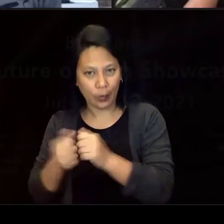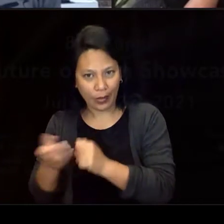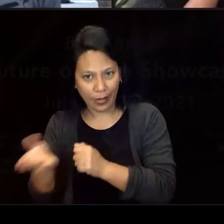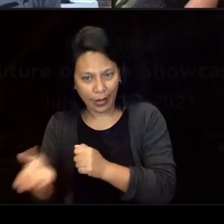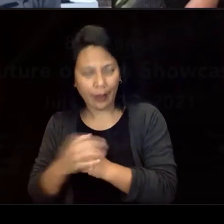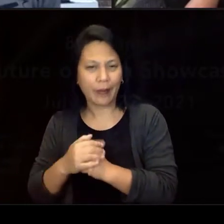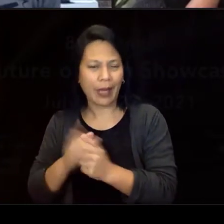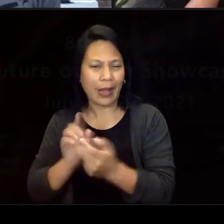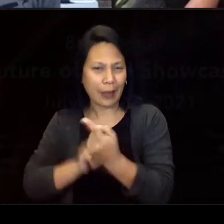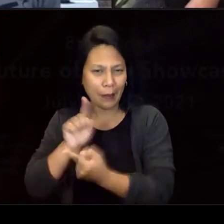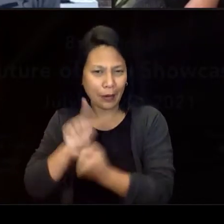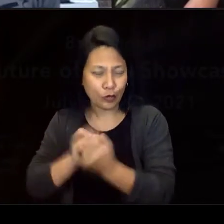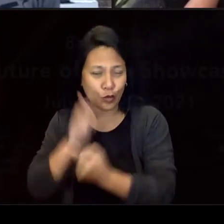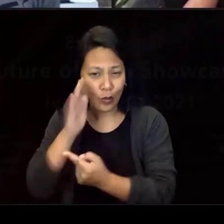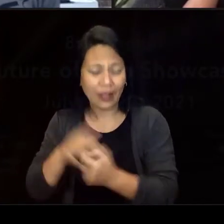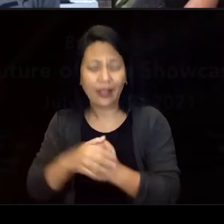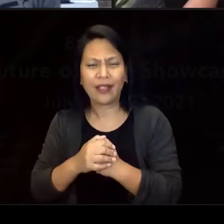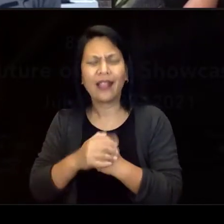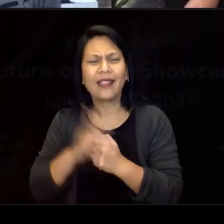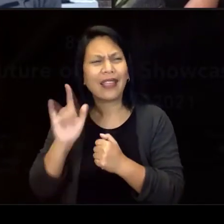It's about a two year process.